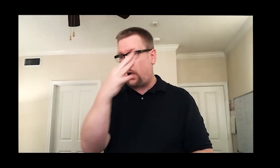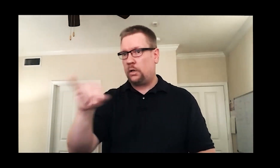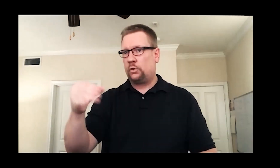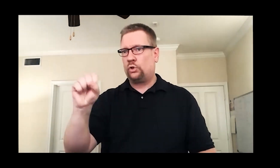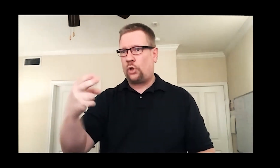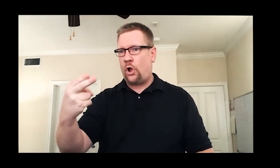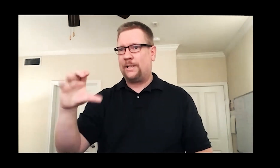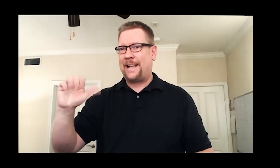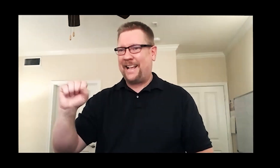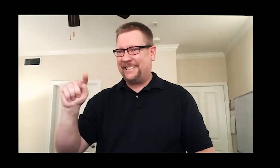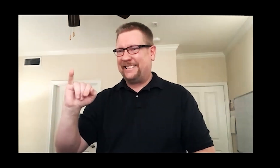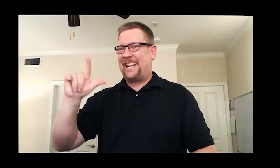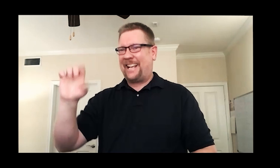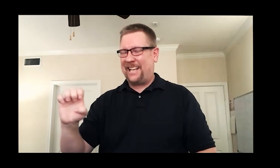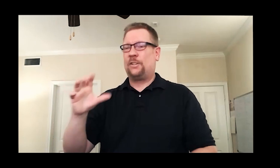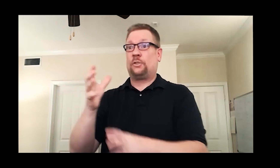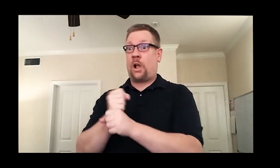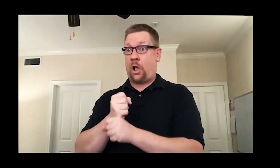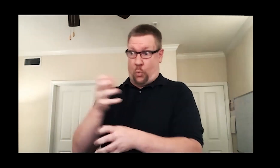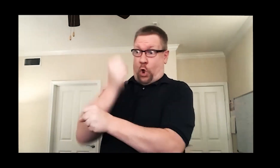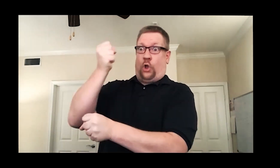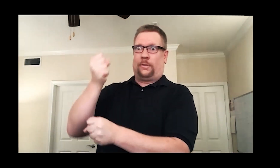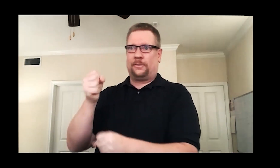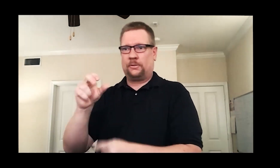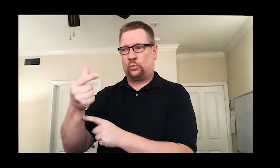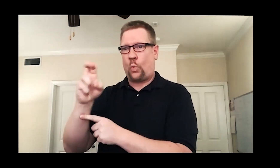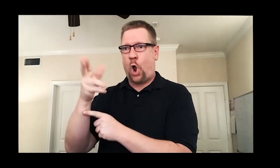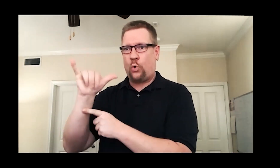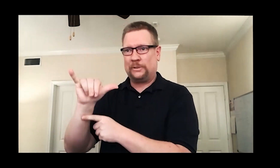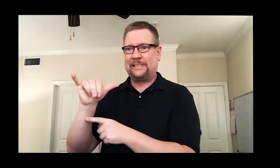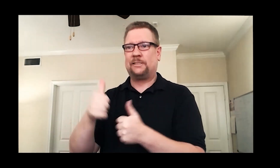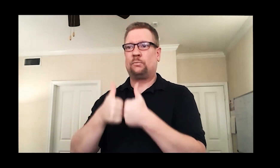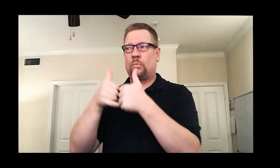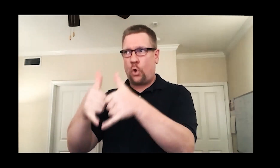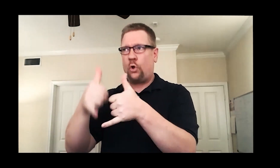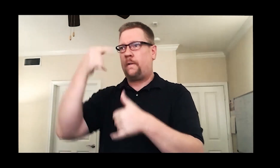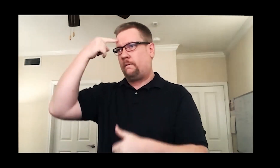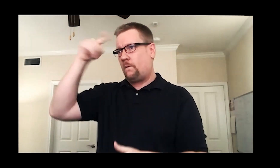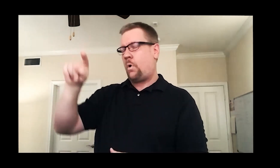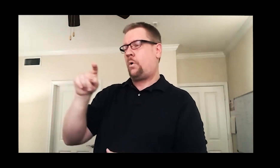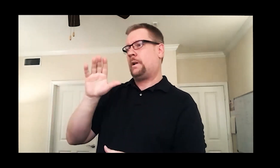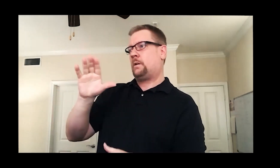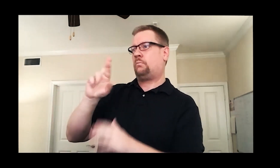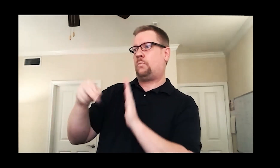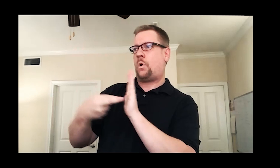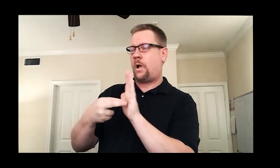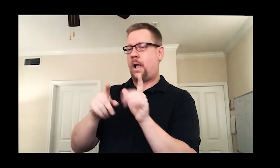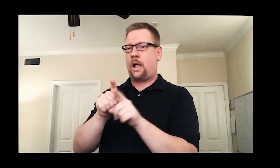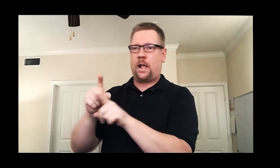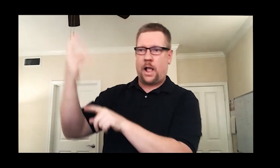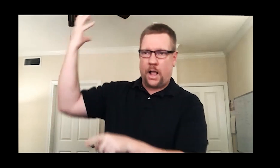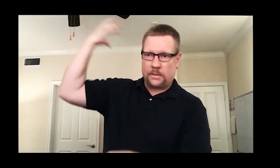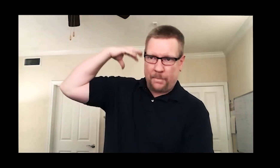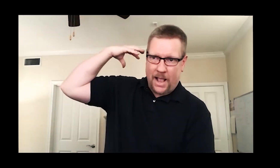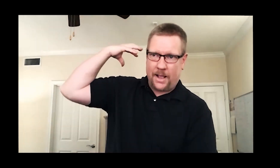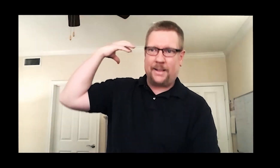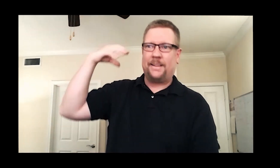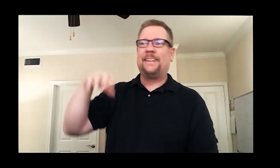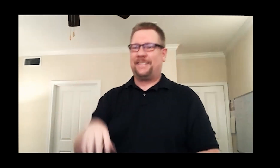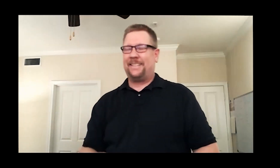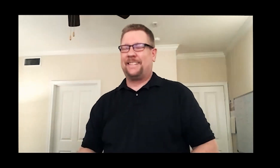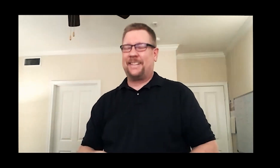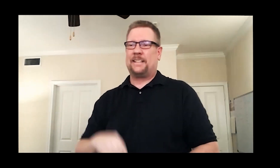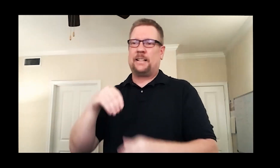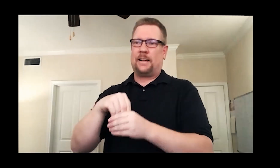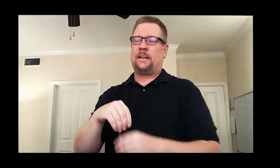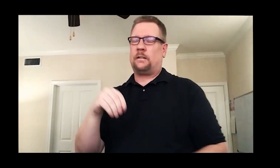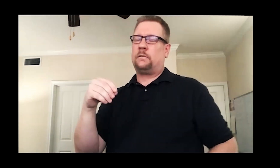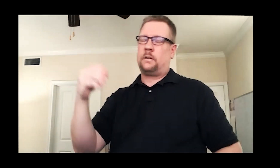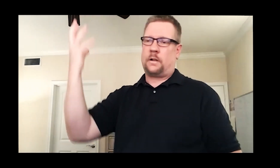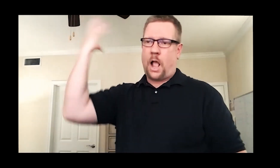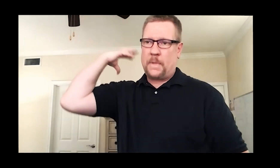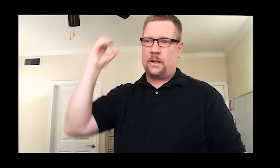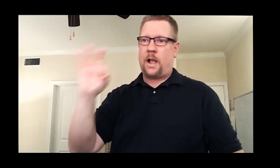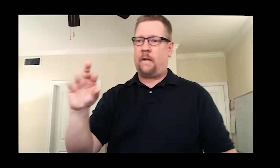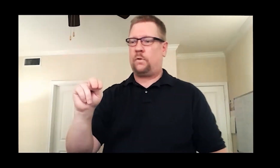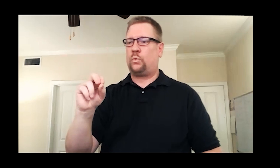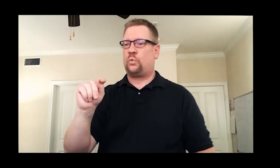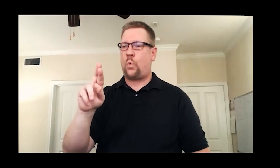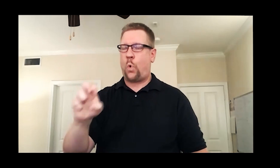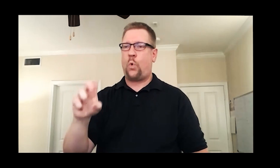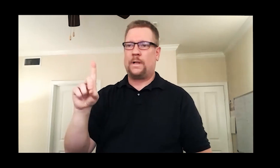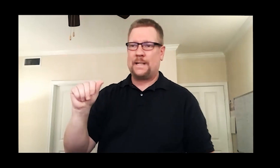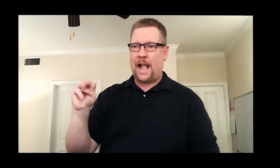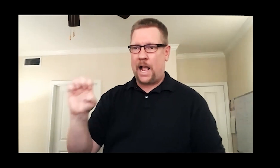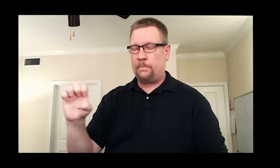Josh Castille won a Gregory Award for his role as Hunchback in ‘Hunchback of Notre Dame’,